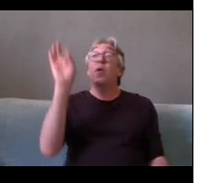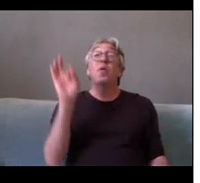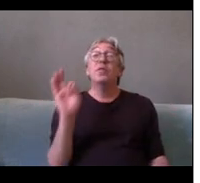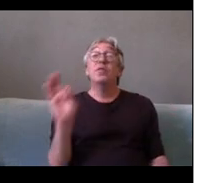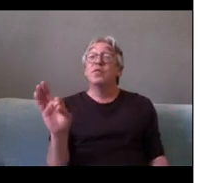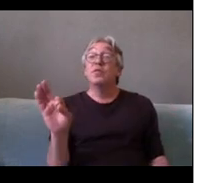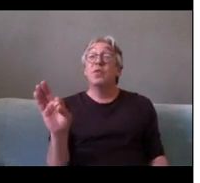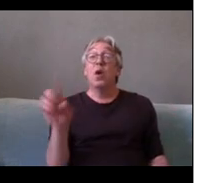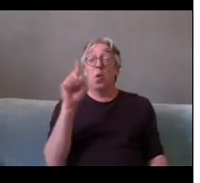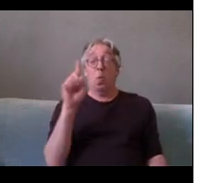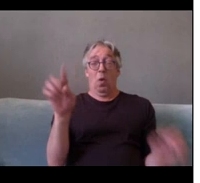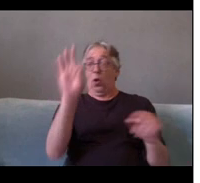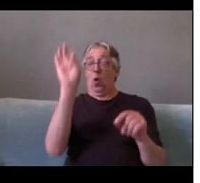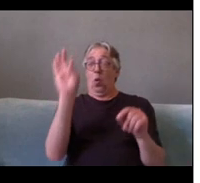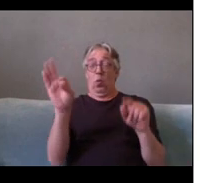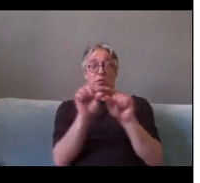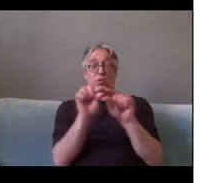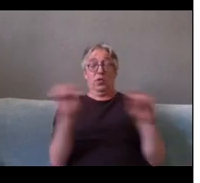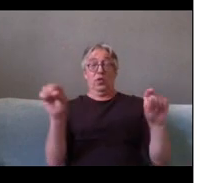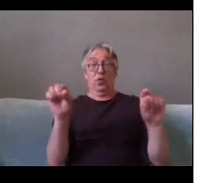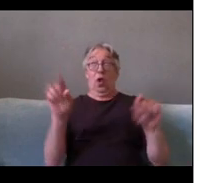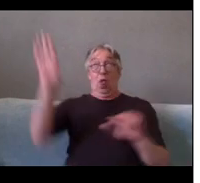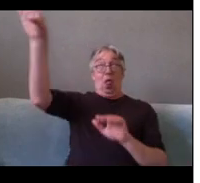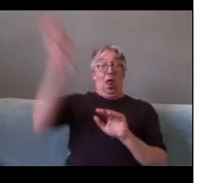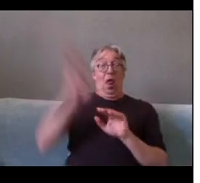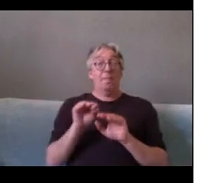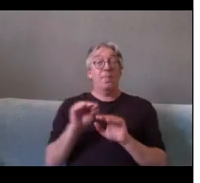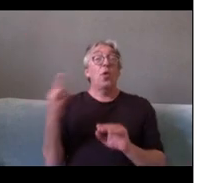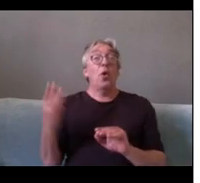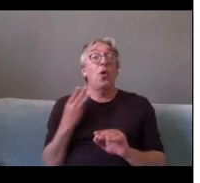recommended by the Washington Group on disability statistics.